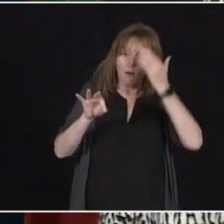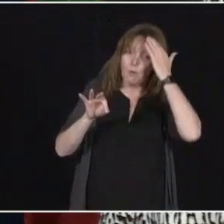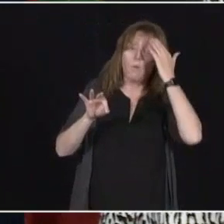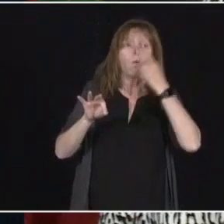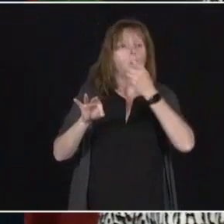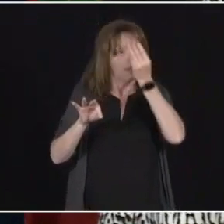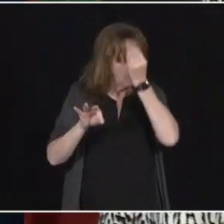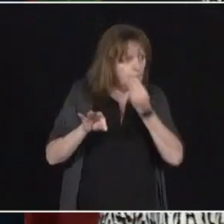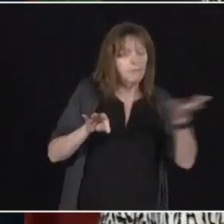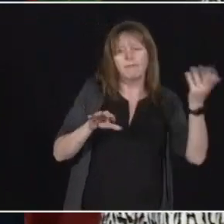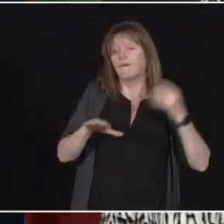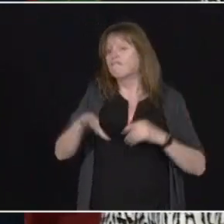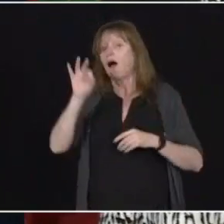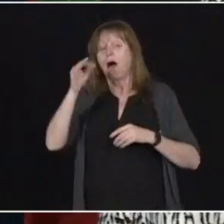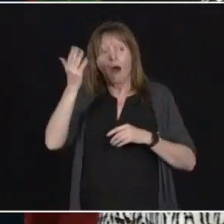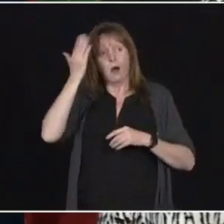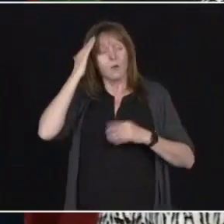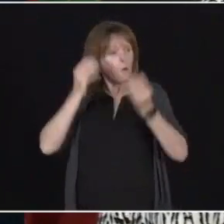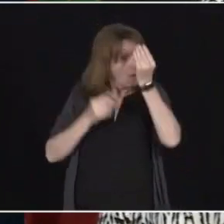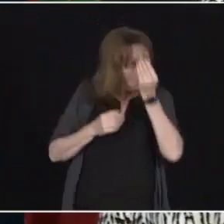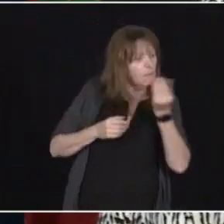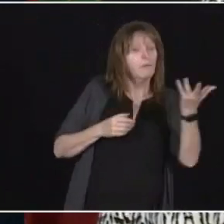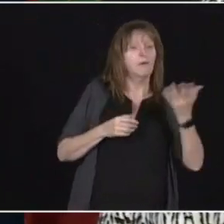Andrea Horvath